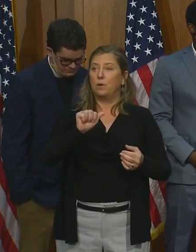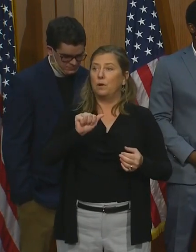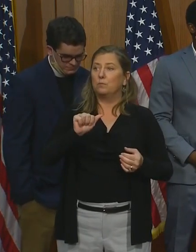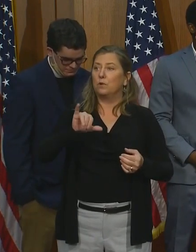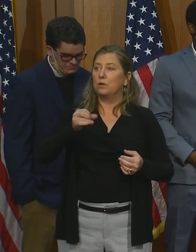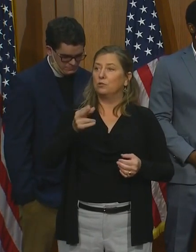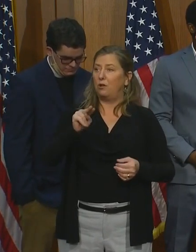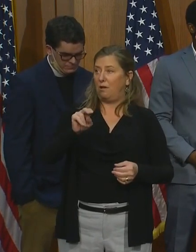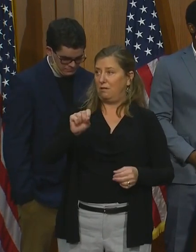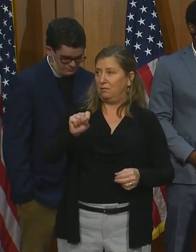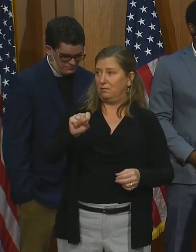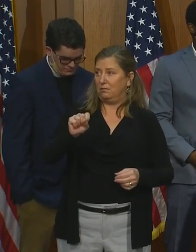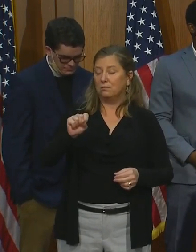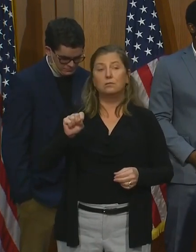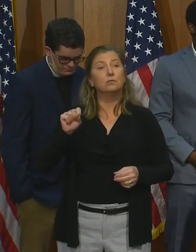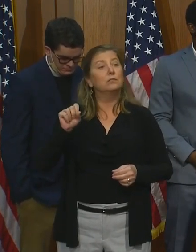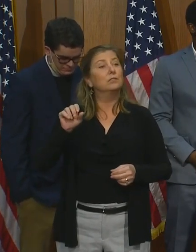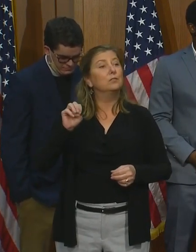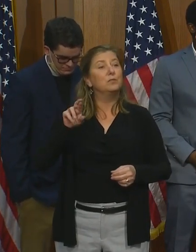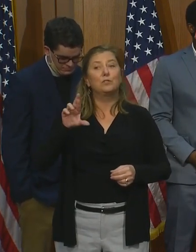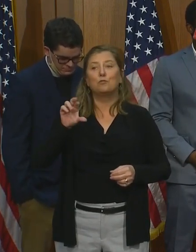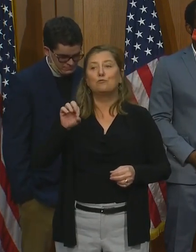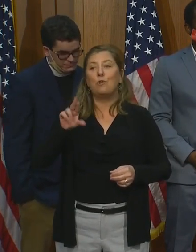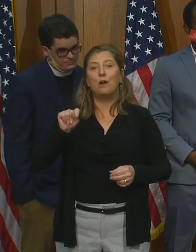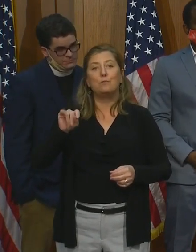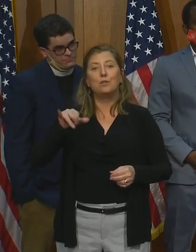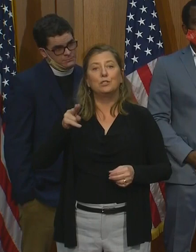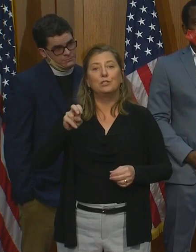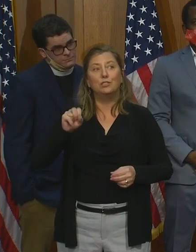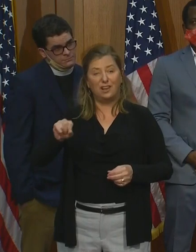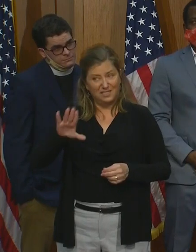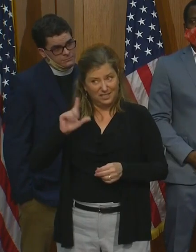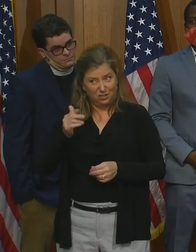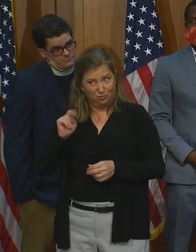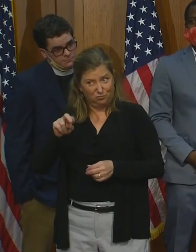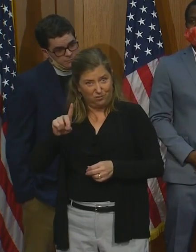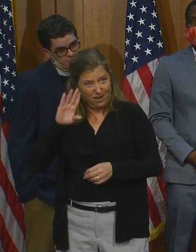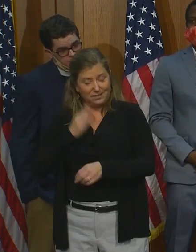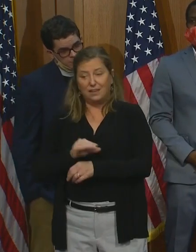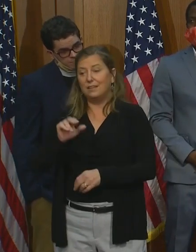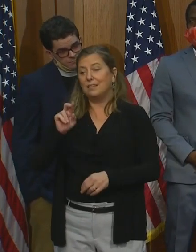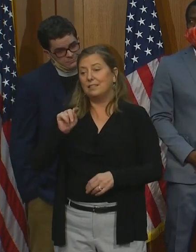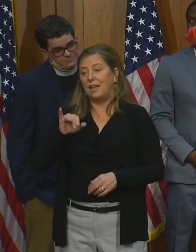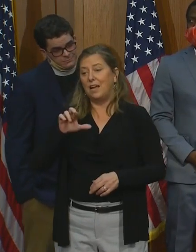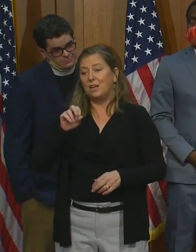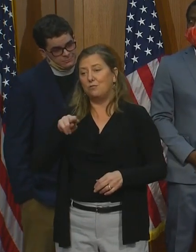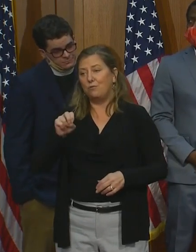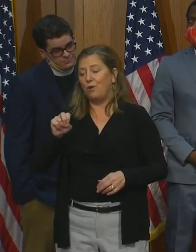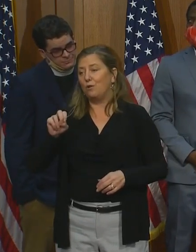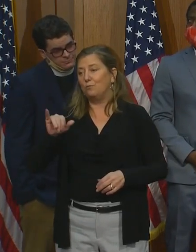AGNEW MA'AM OF THE FAMILY OF BARBER JOHNS. MR ROBERT JOHNSON